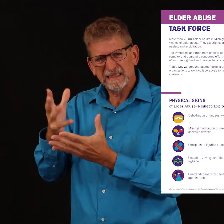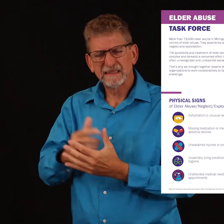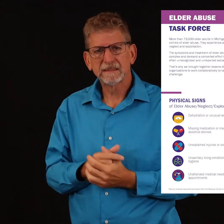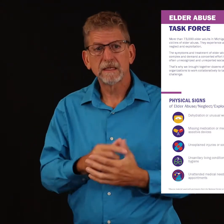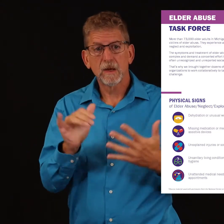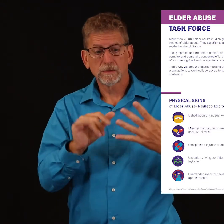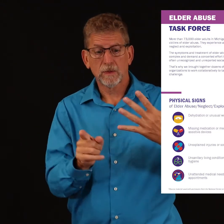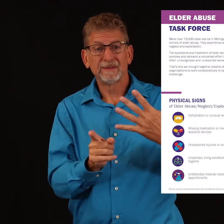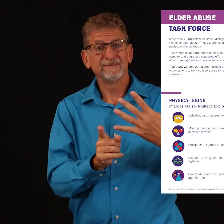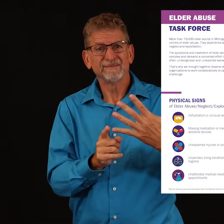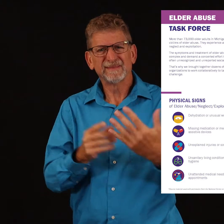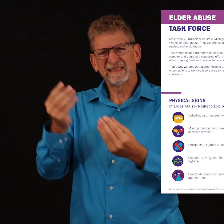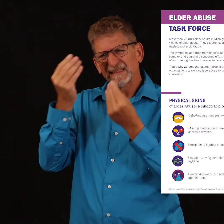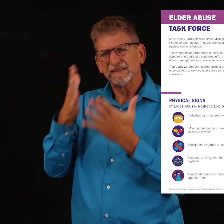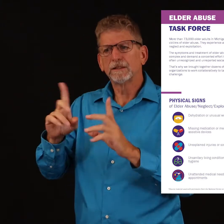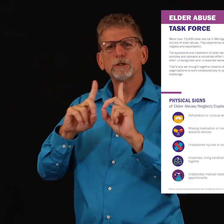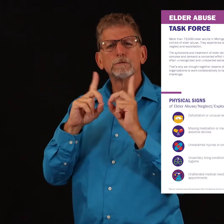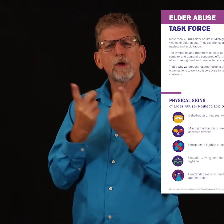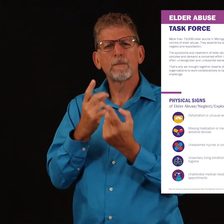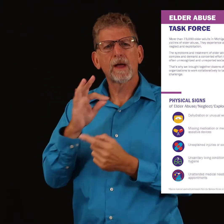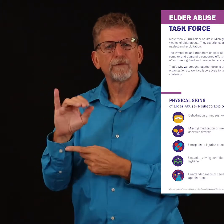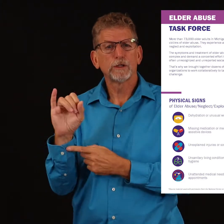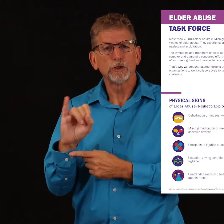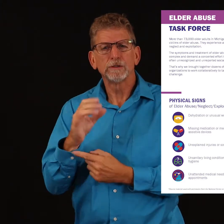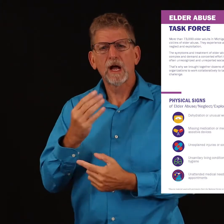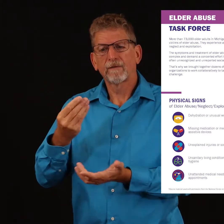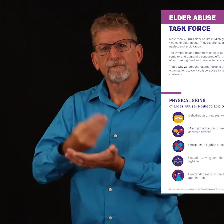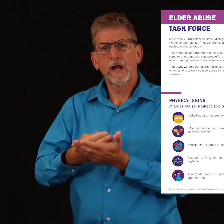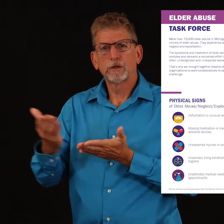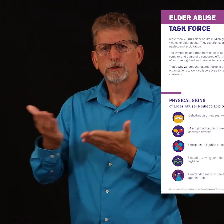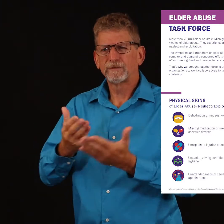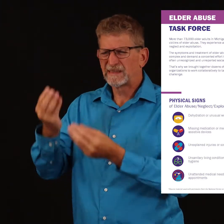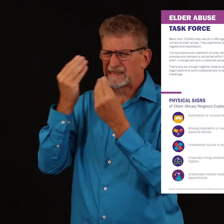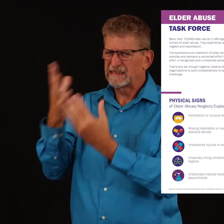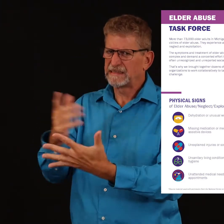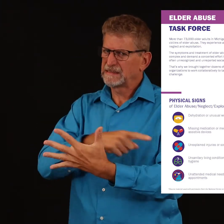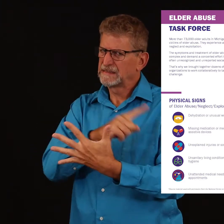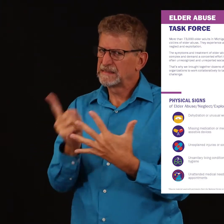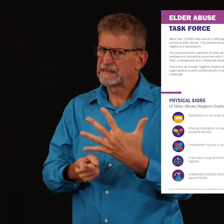and the Department of Insurance and Financial Services.